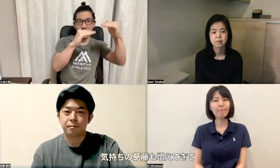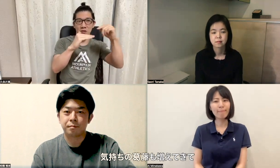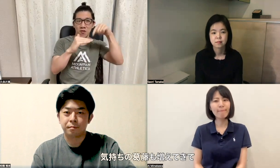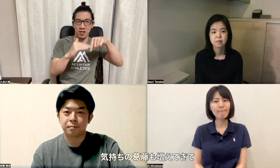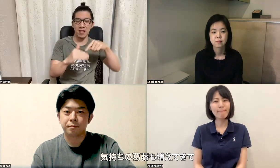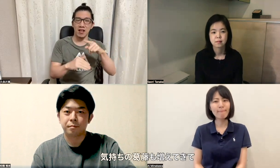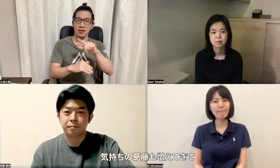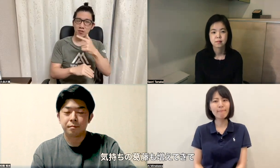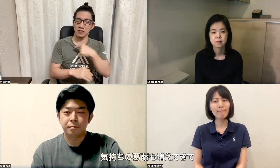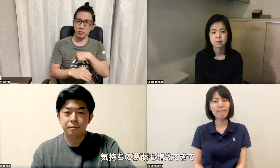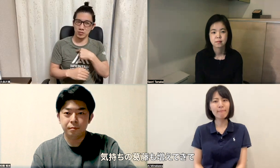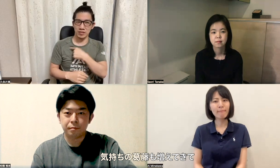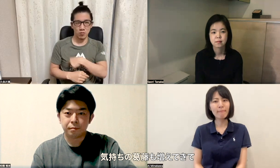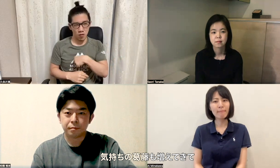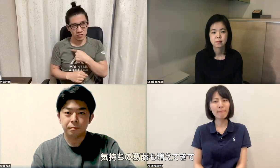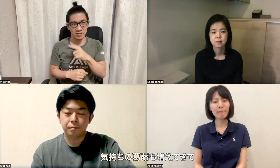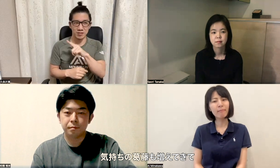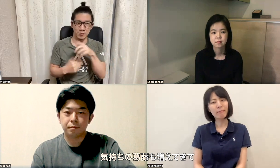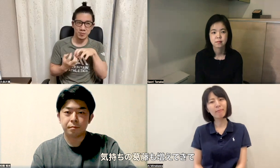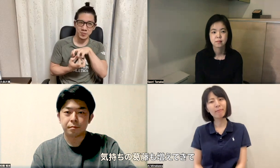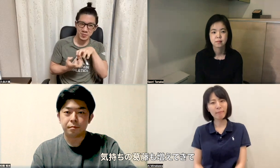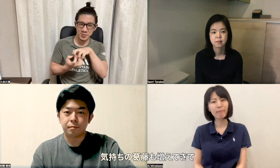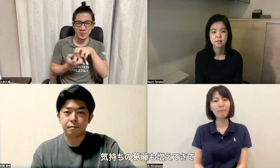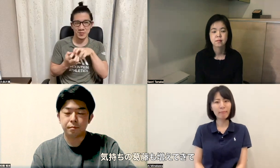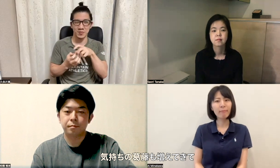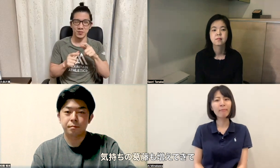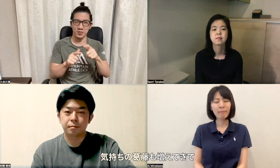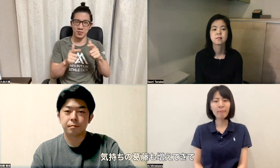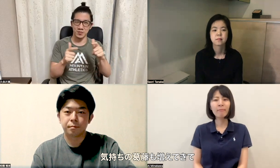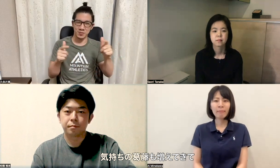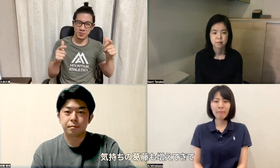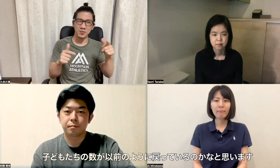their emotional conflicts also increase,